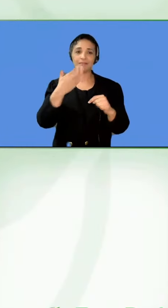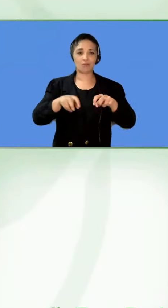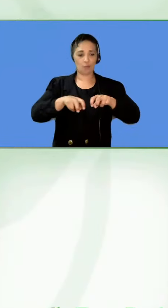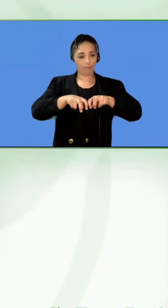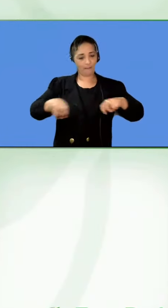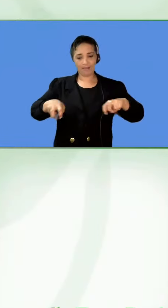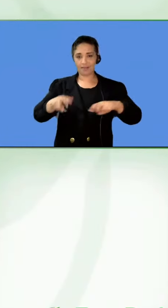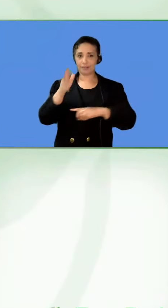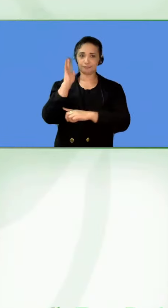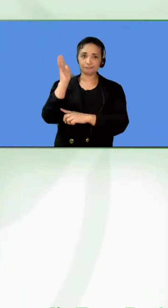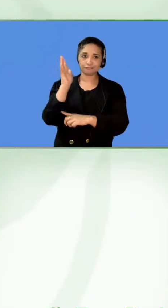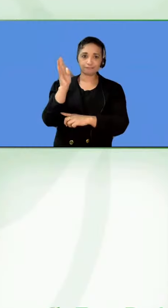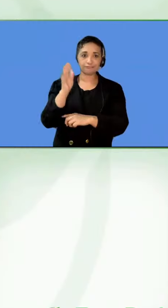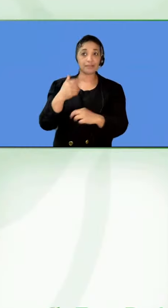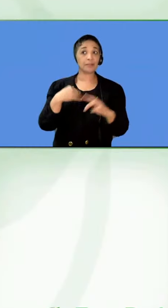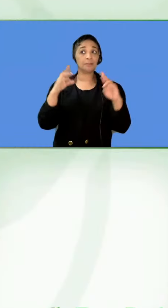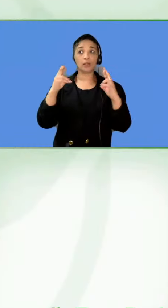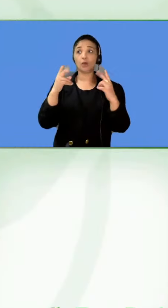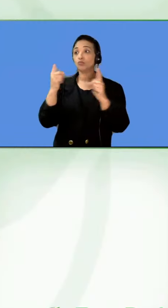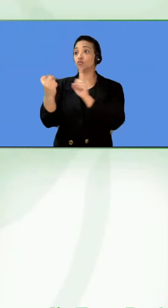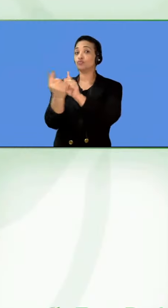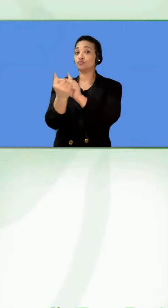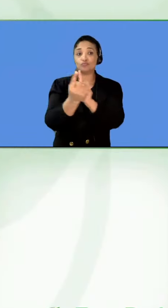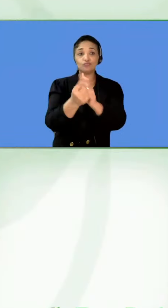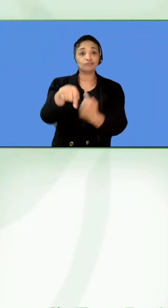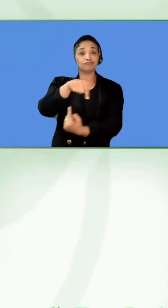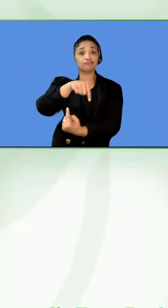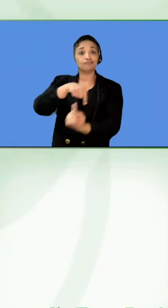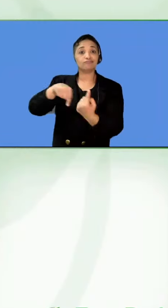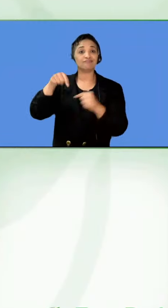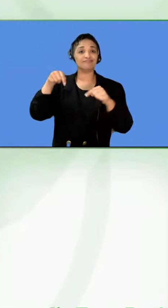And I hope to see you around here at the Zero Project Conference anywhere.